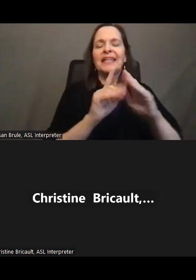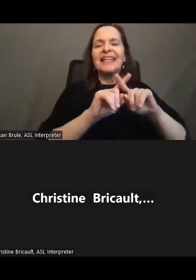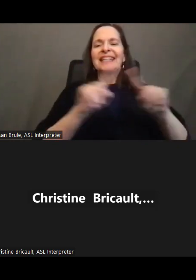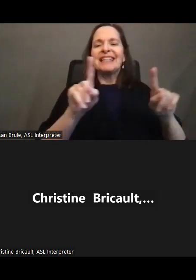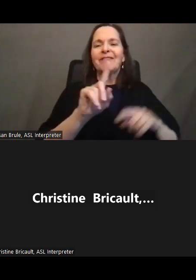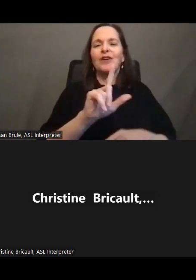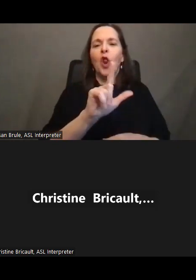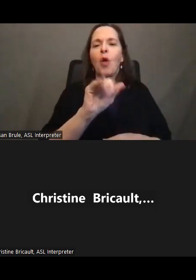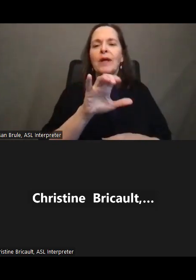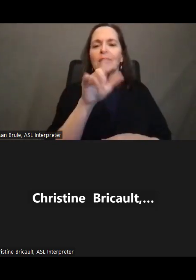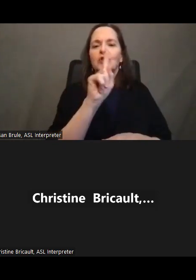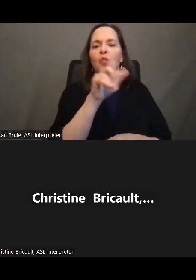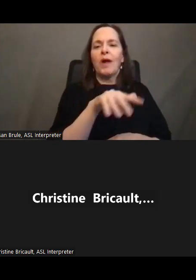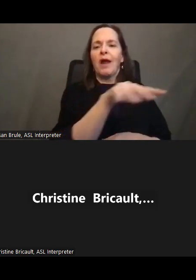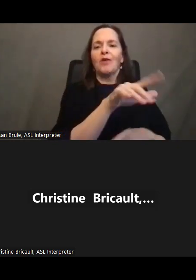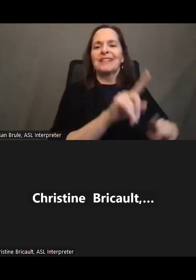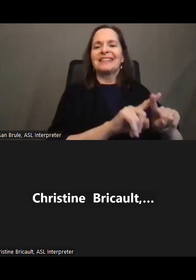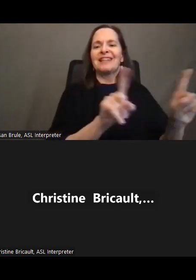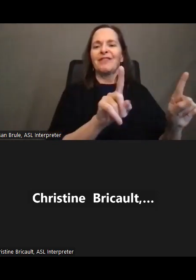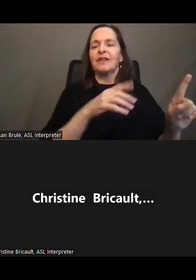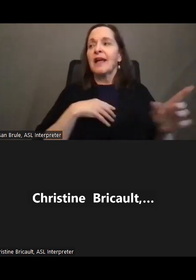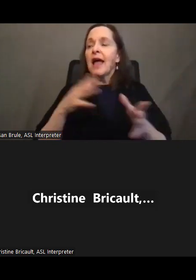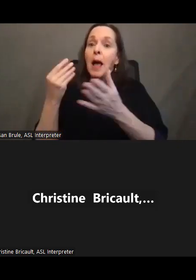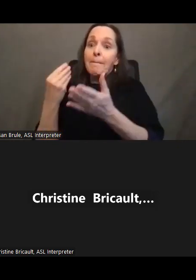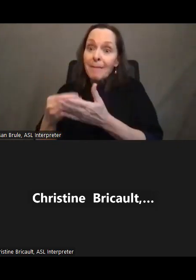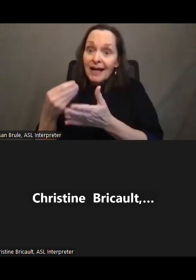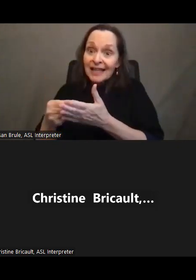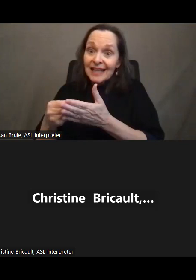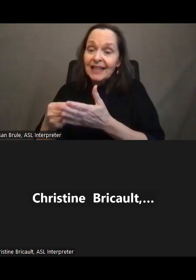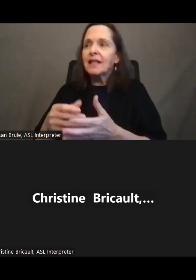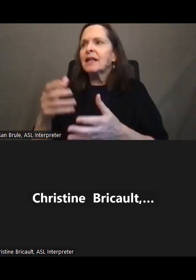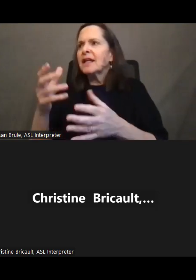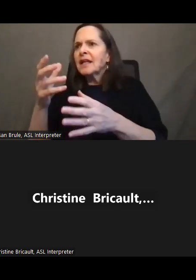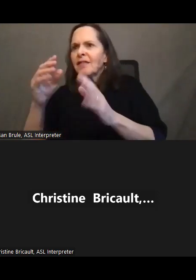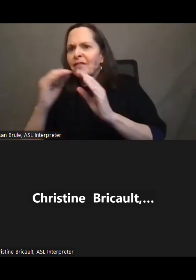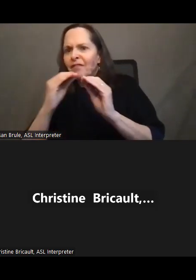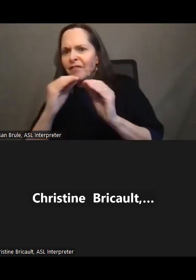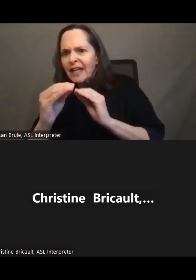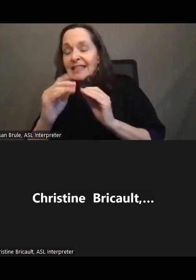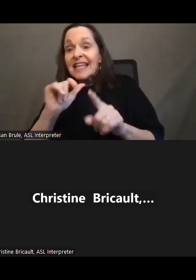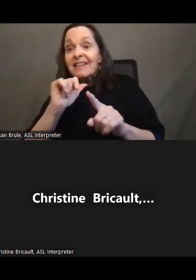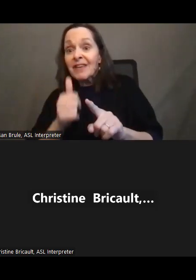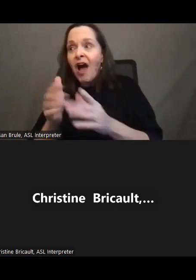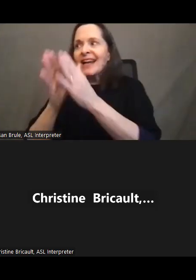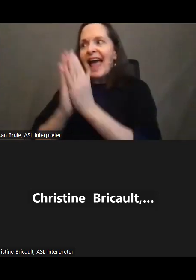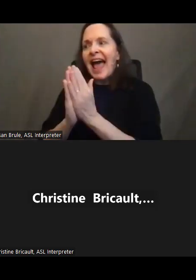they can ask MOD for those funds through the municipal ADA grant program. If they've done a transition plan.